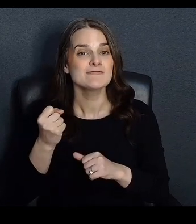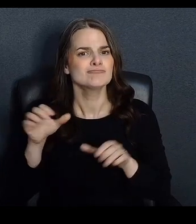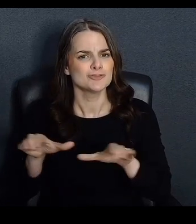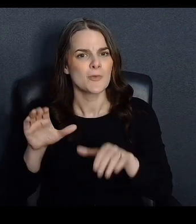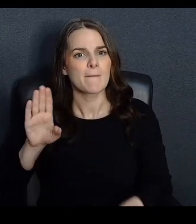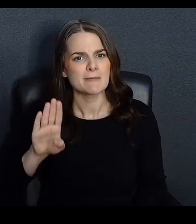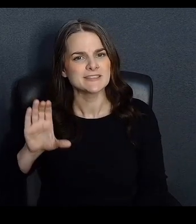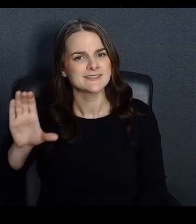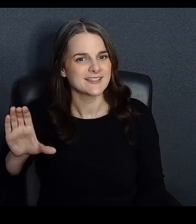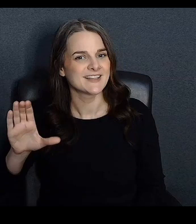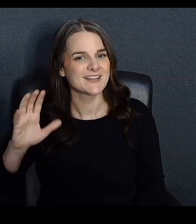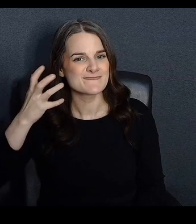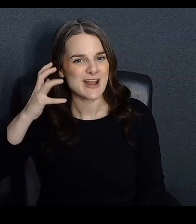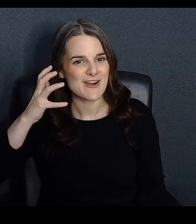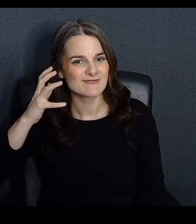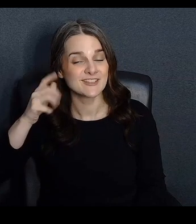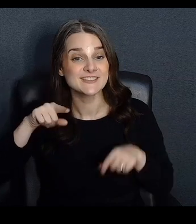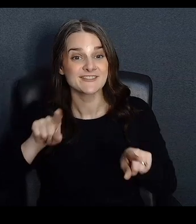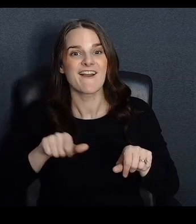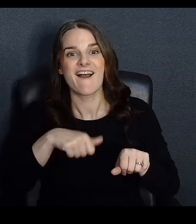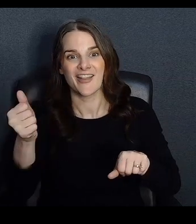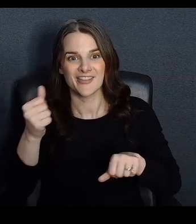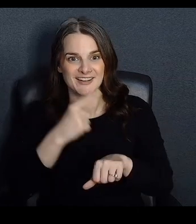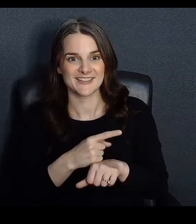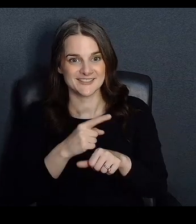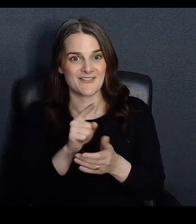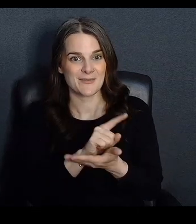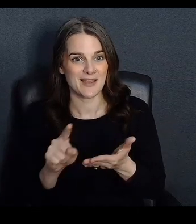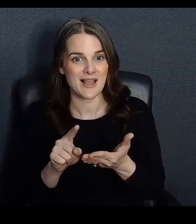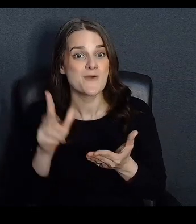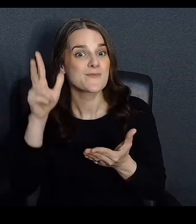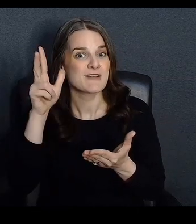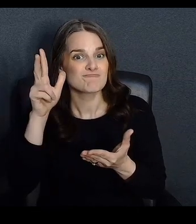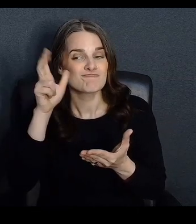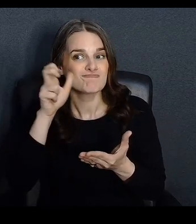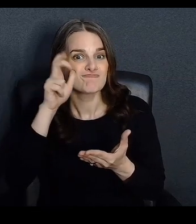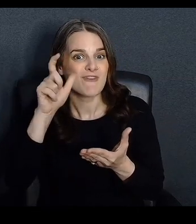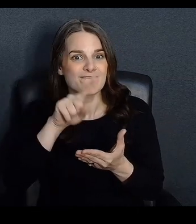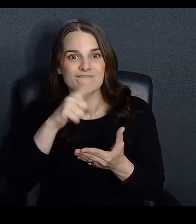Otherwise, meaning on other days of the week, I want to listen to the first unplayed episode